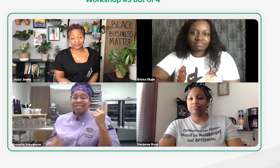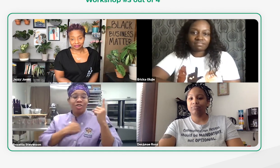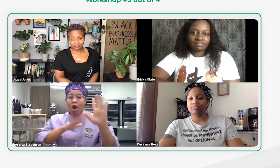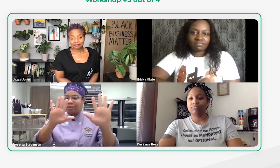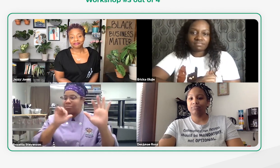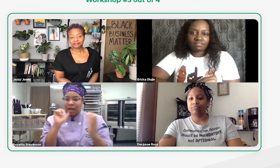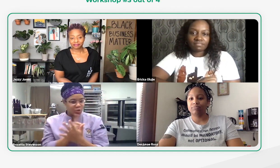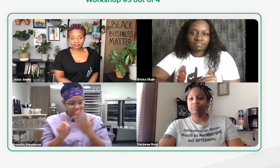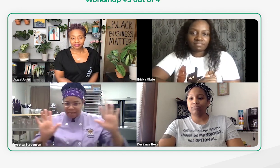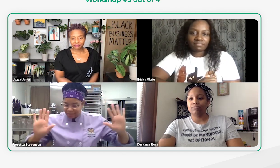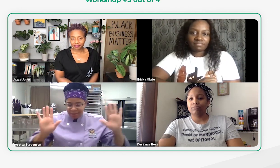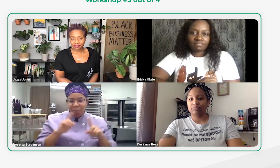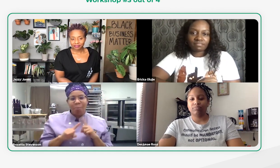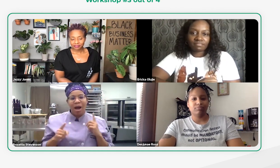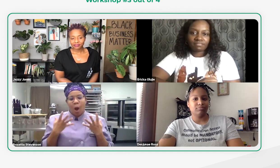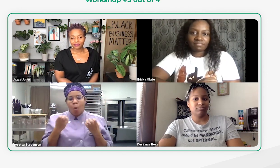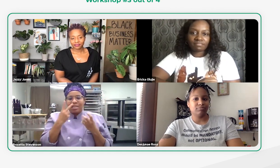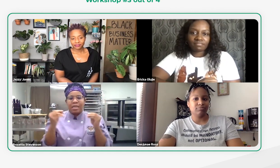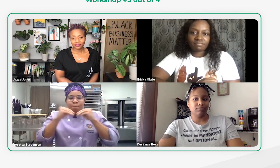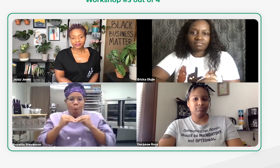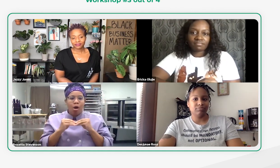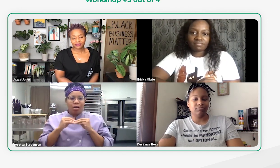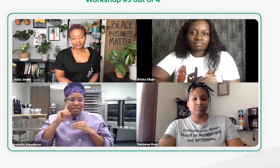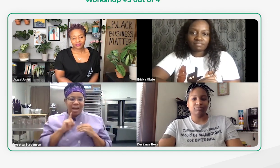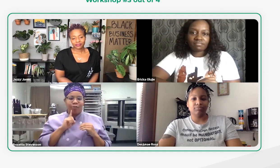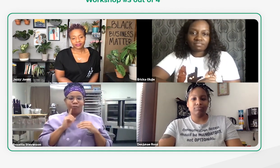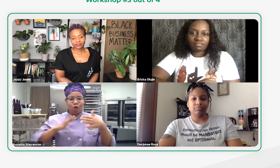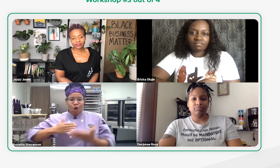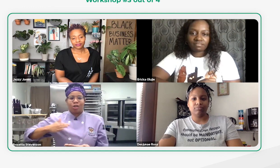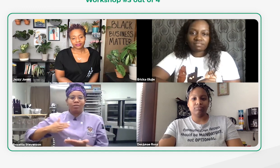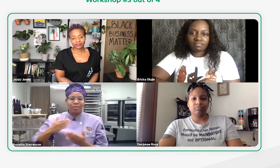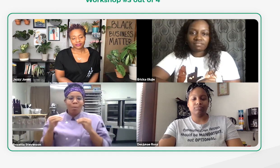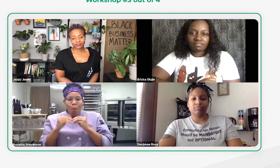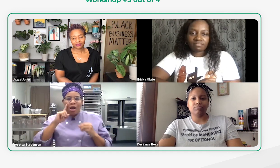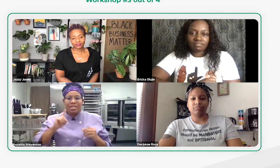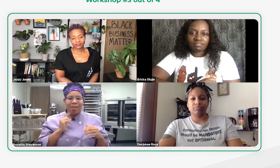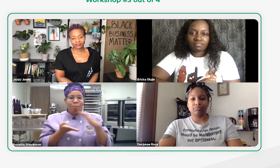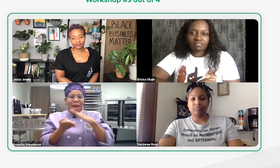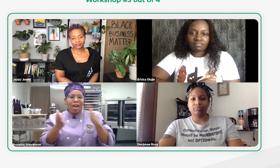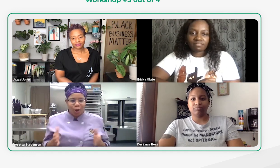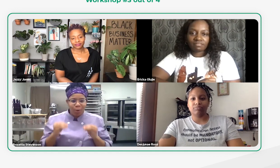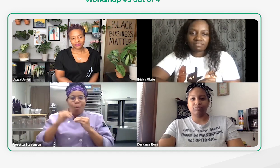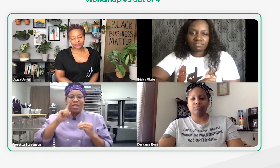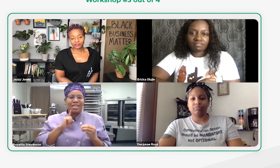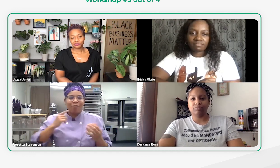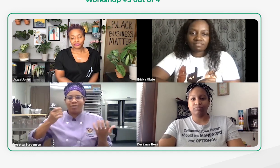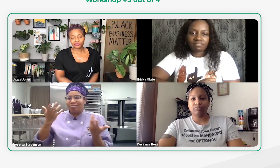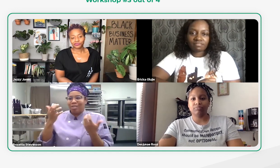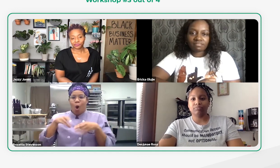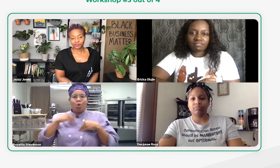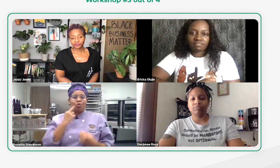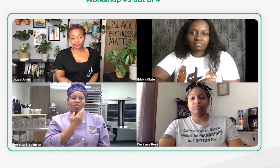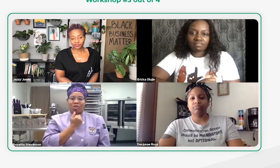but most are I want to see more deaf chefs cooking and bakers and